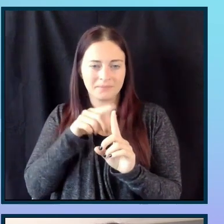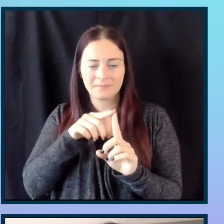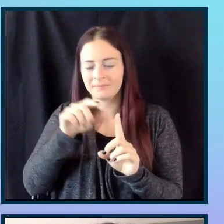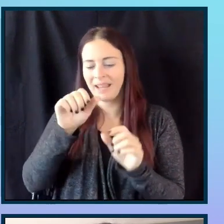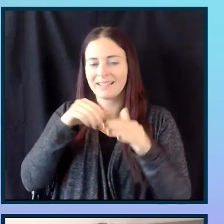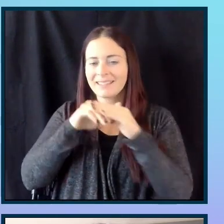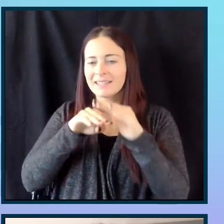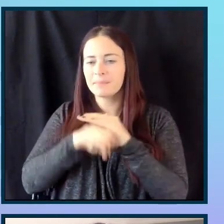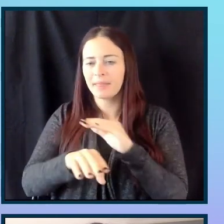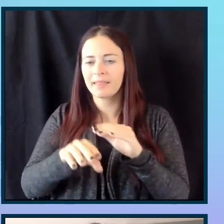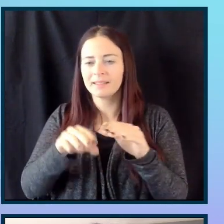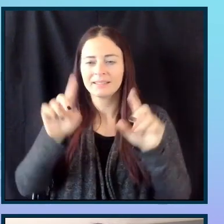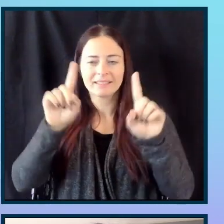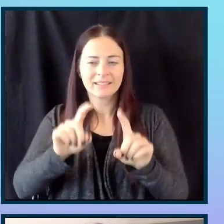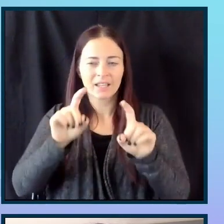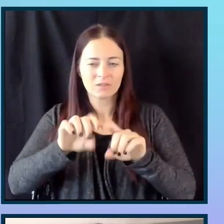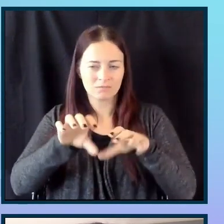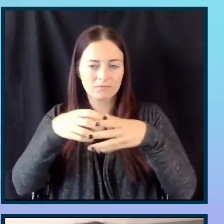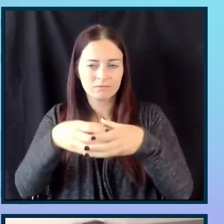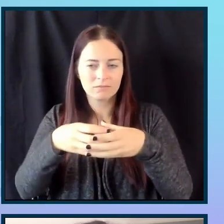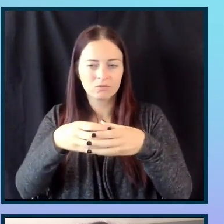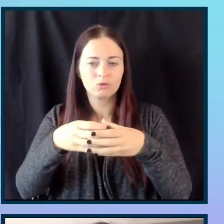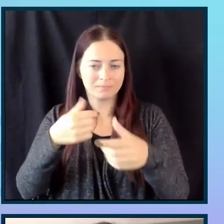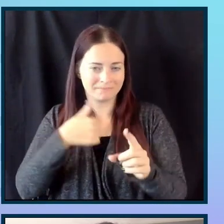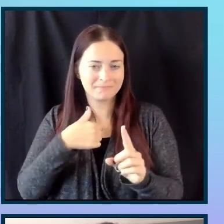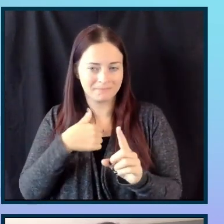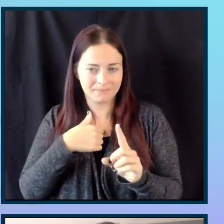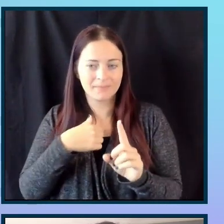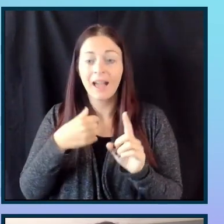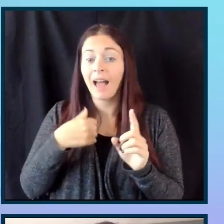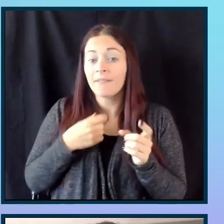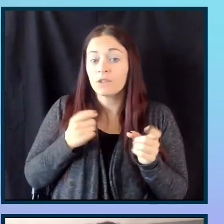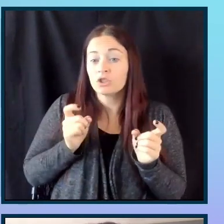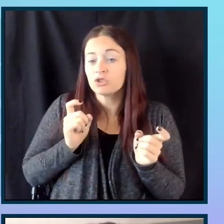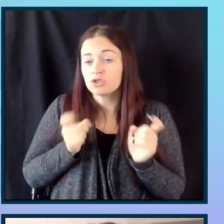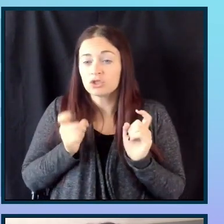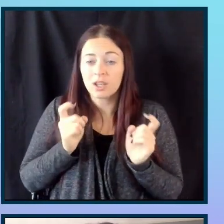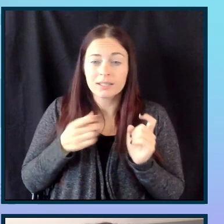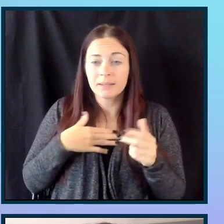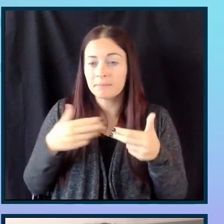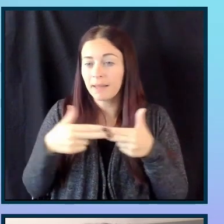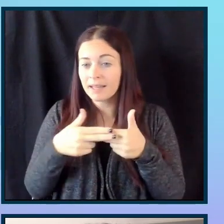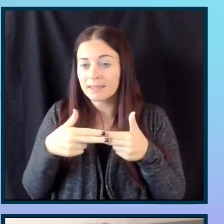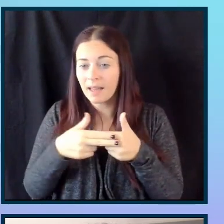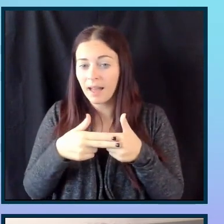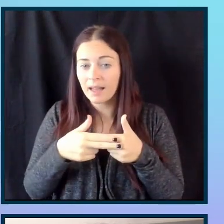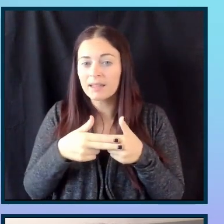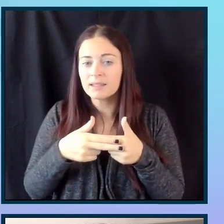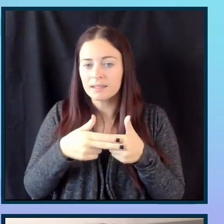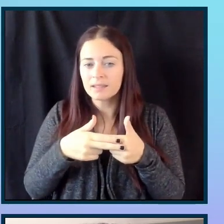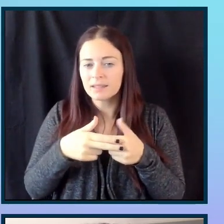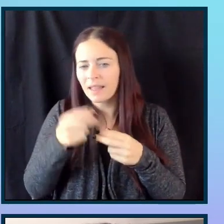Just a little heads up, I have adjusted my slides a little bit if you're following along on the slide deck,